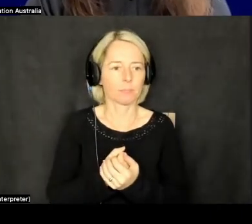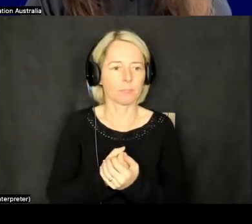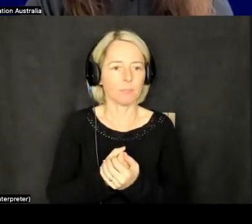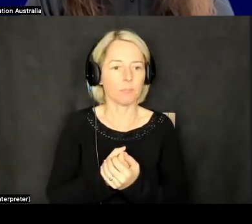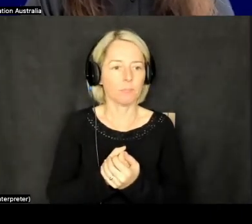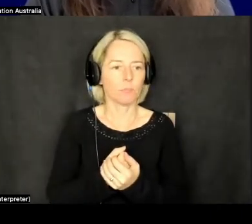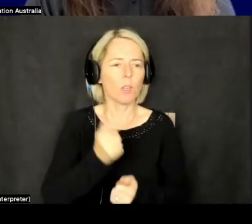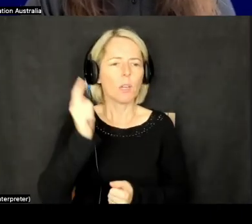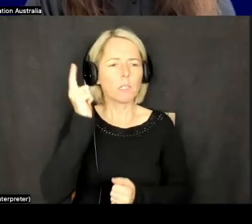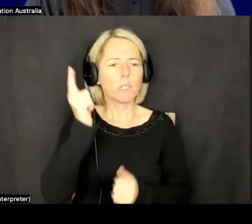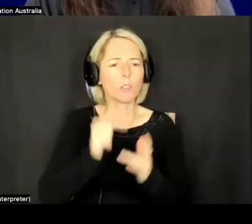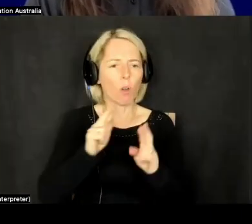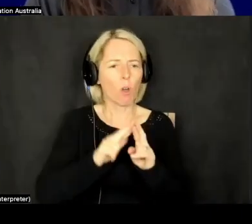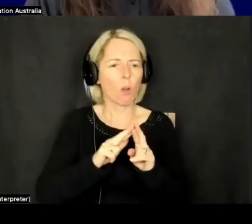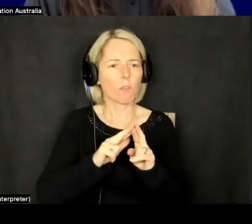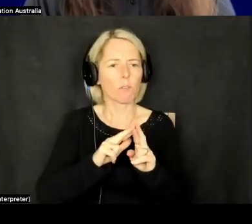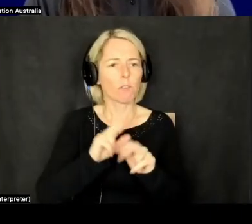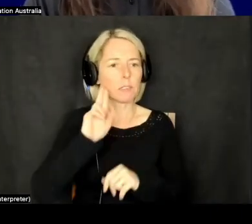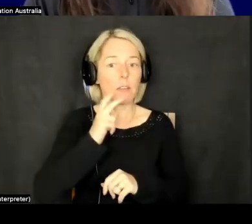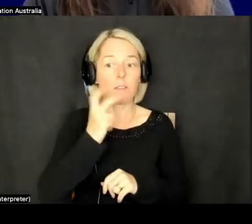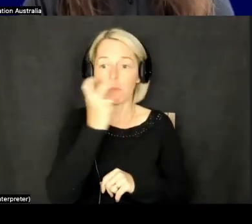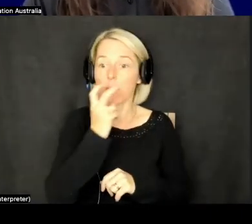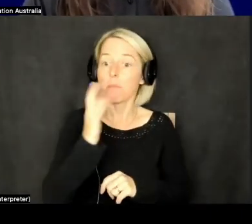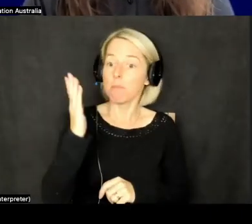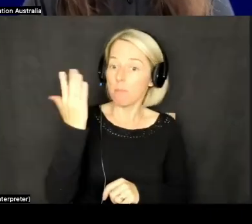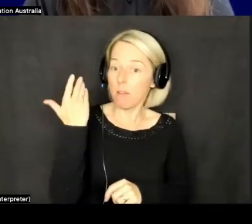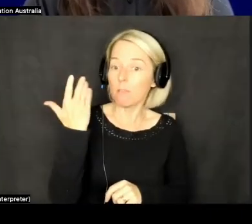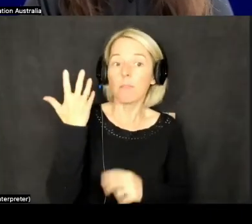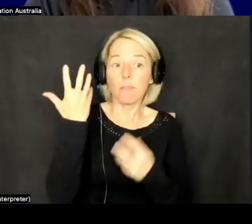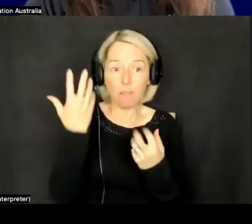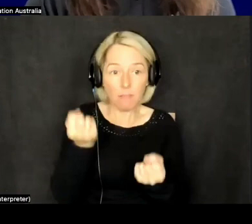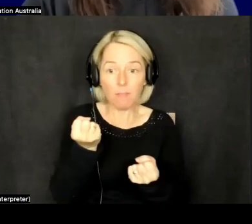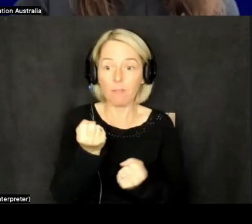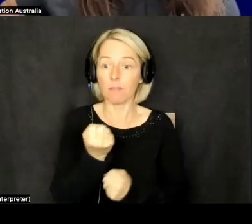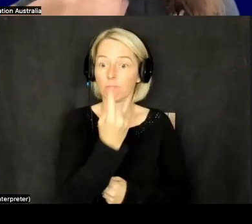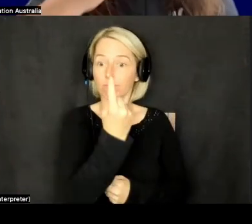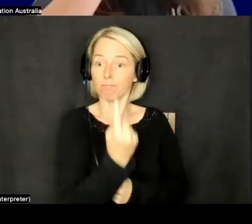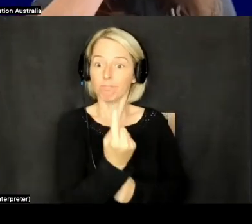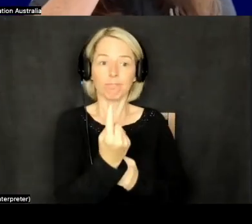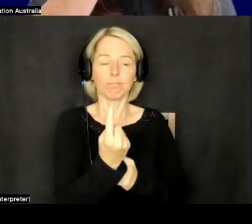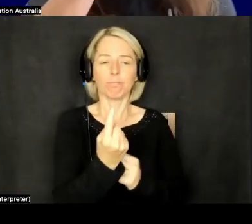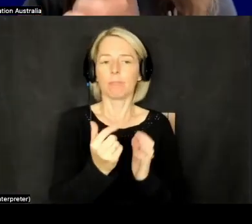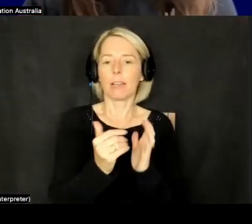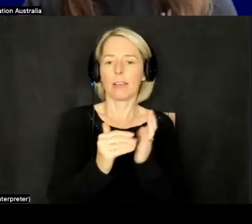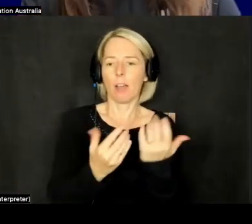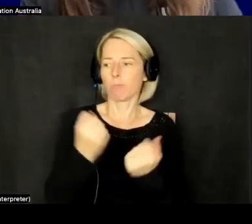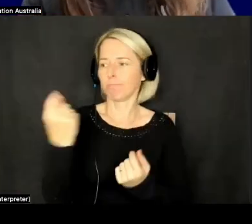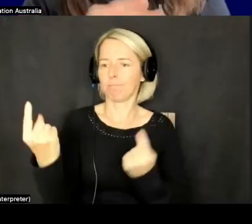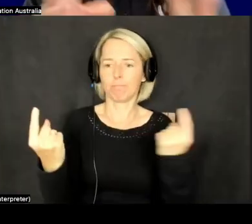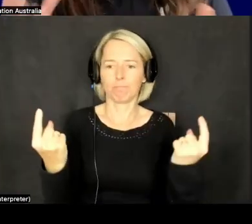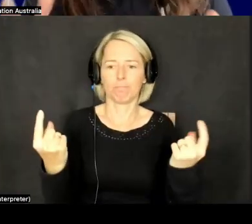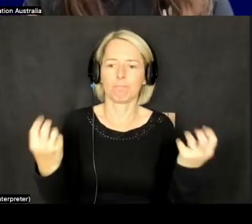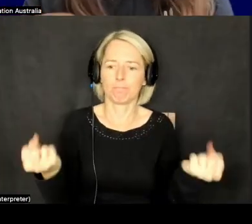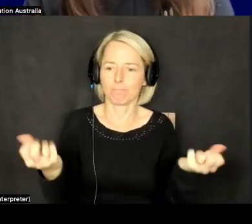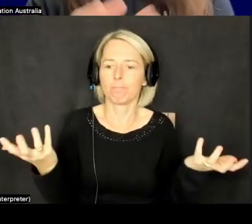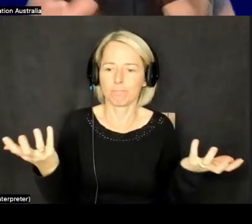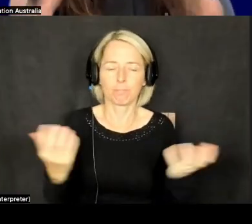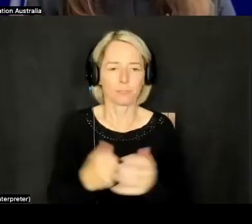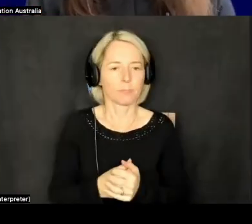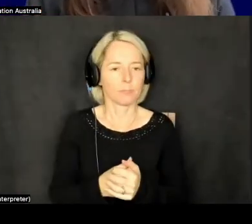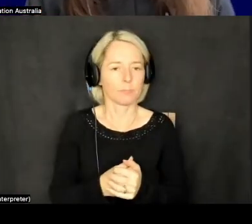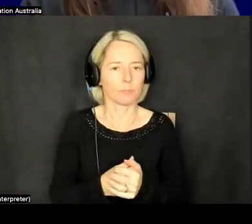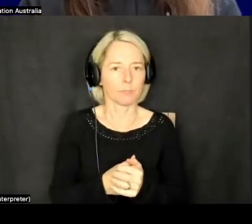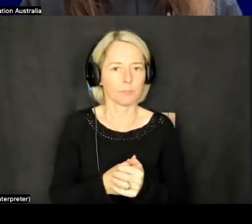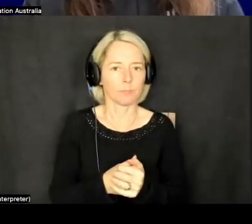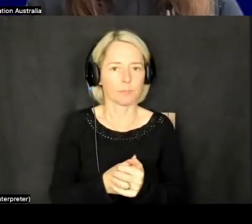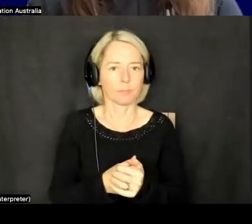was separate to those two roles as well. I am going to talk about this concept of a deafblind